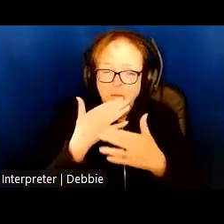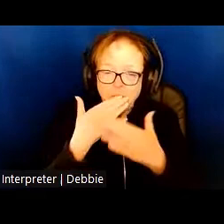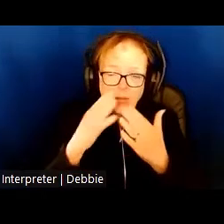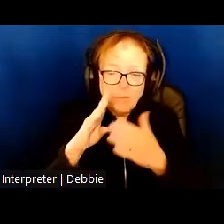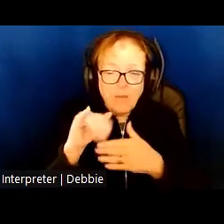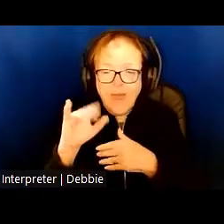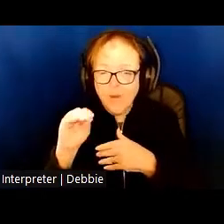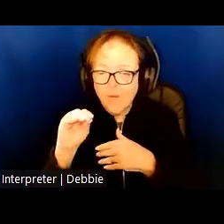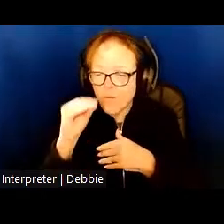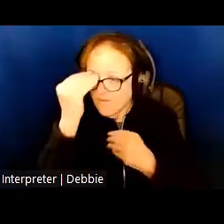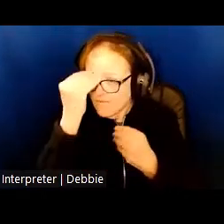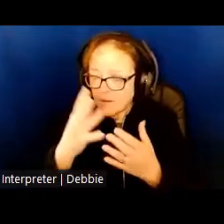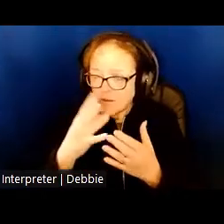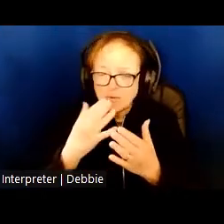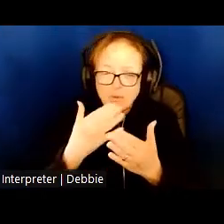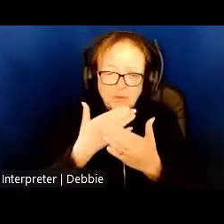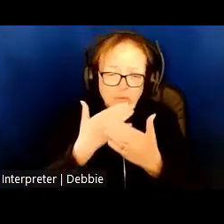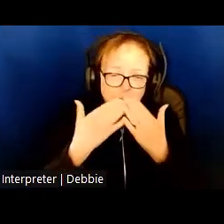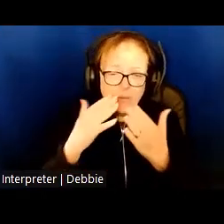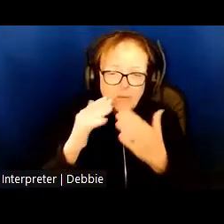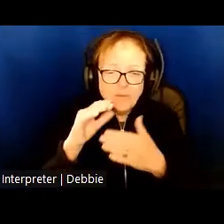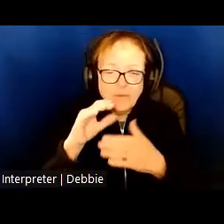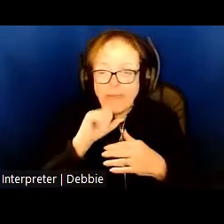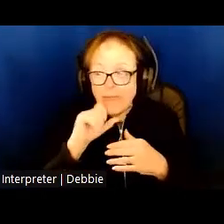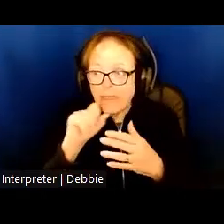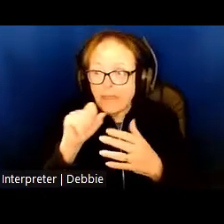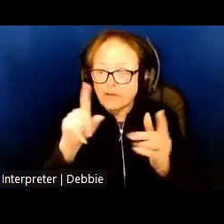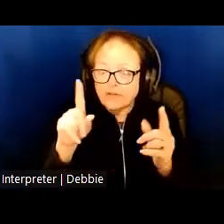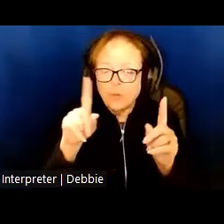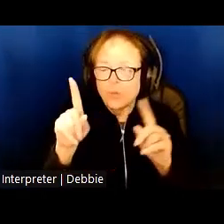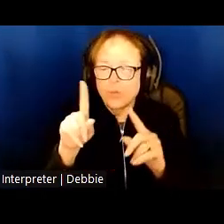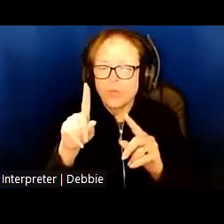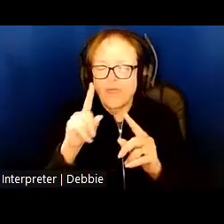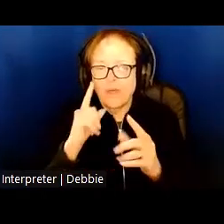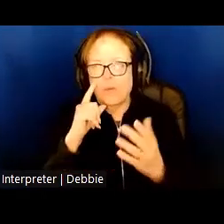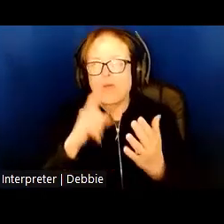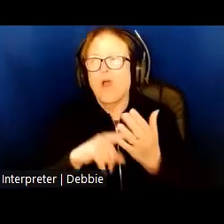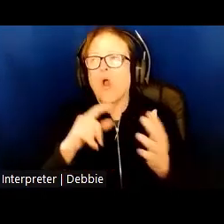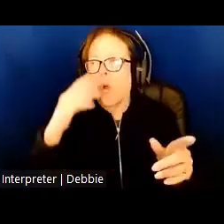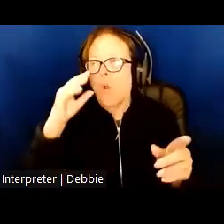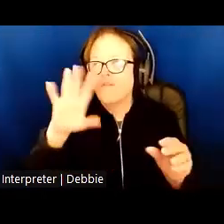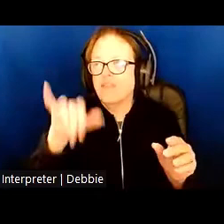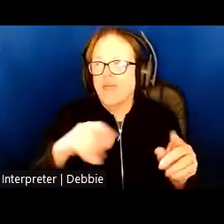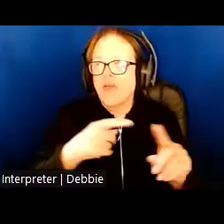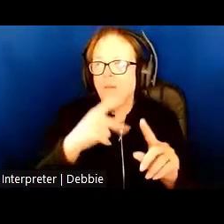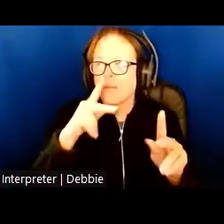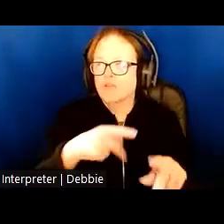make sure it has been removed. For the purposes of this program, identifying